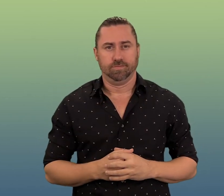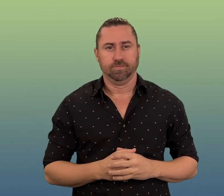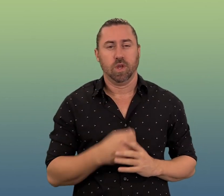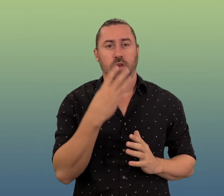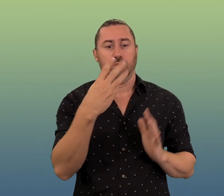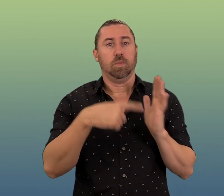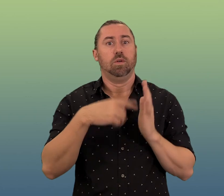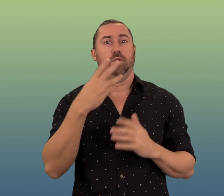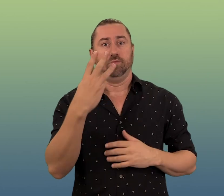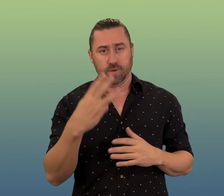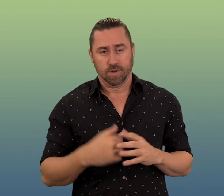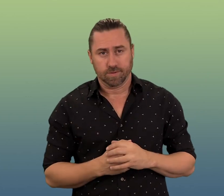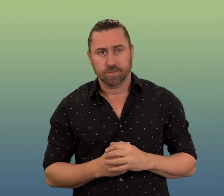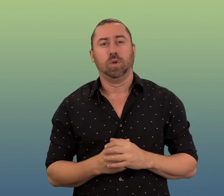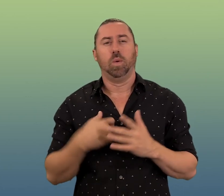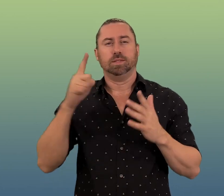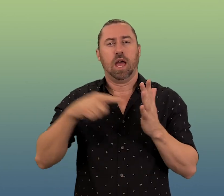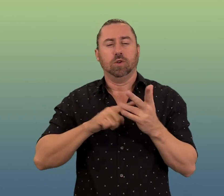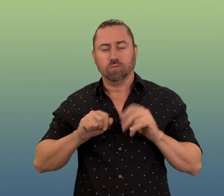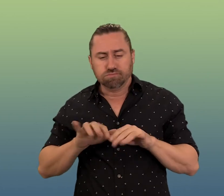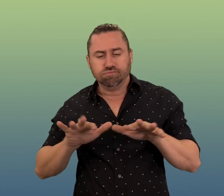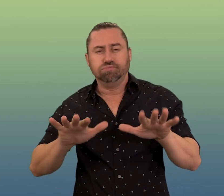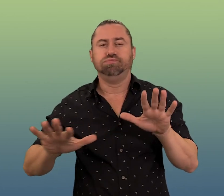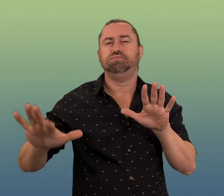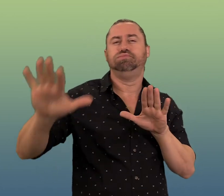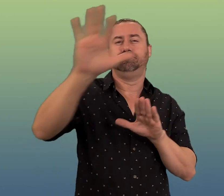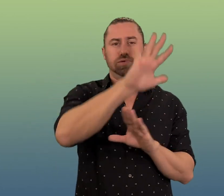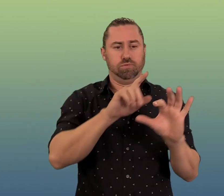Three point three. Grow our reach throughout Queensland.